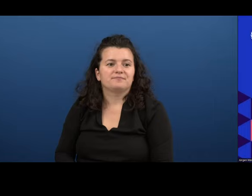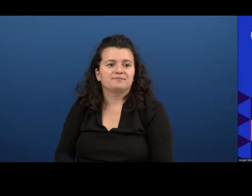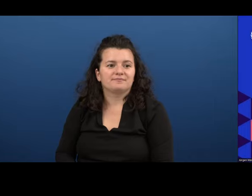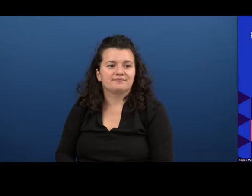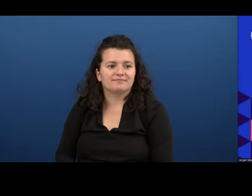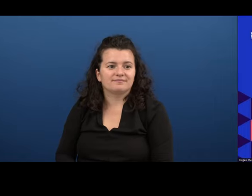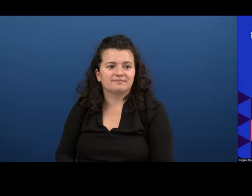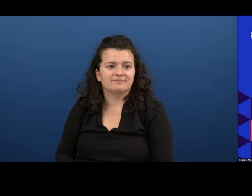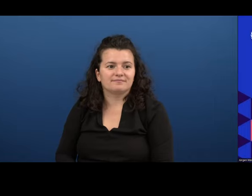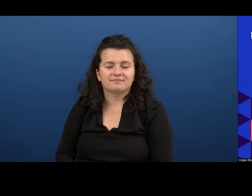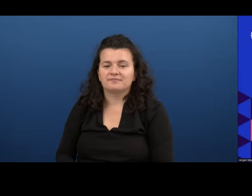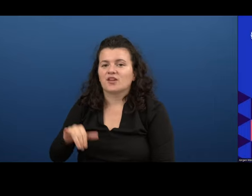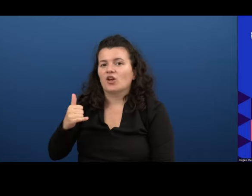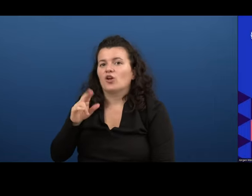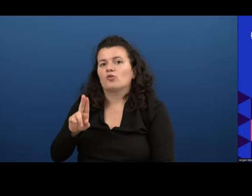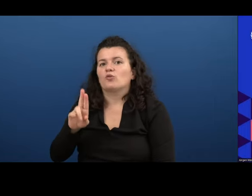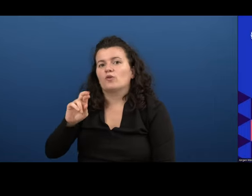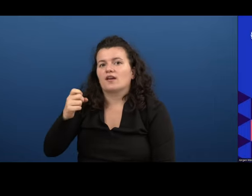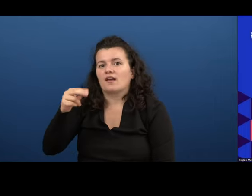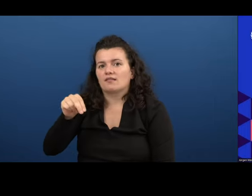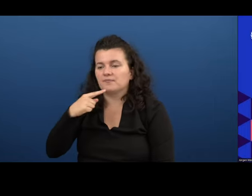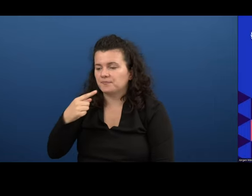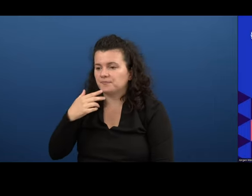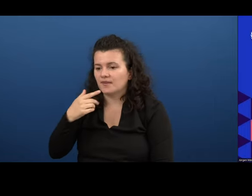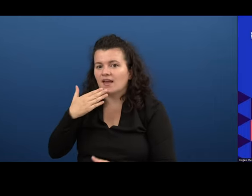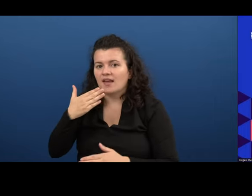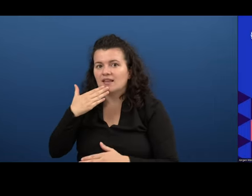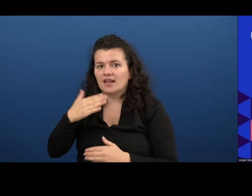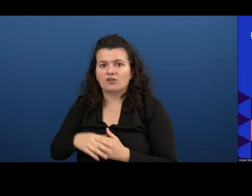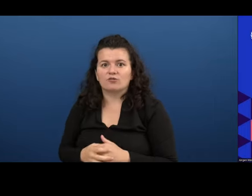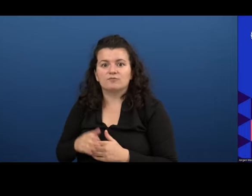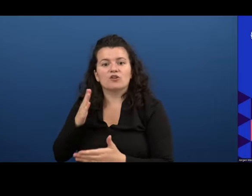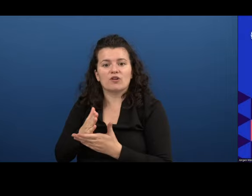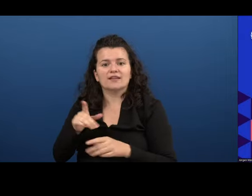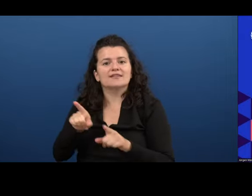I think, important reminder also about the quality of employment issues like Occupational